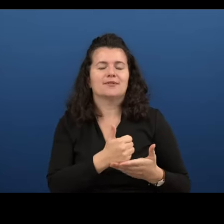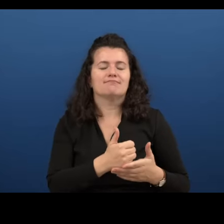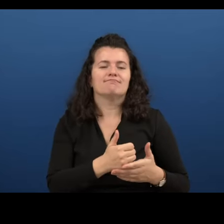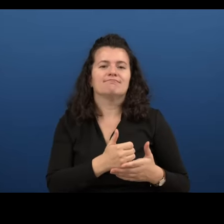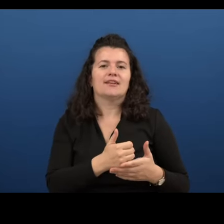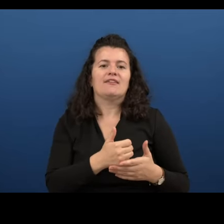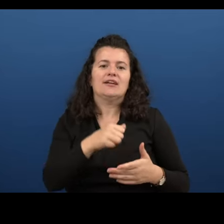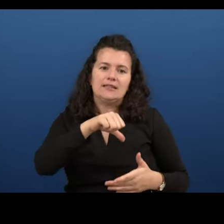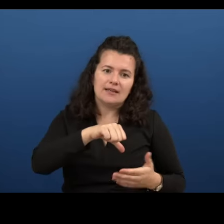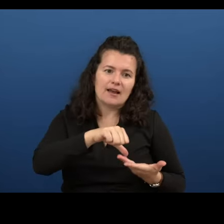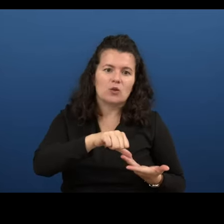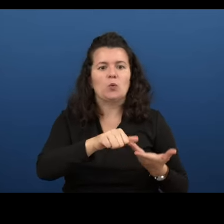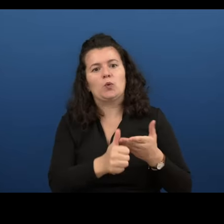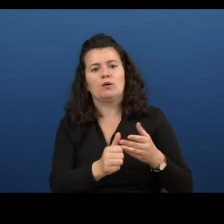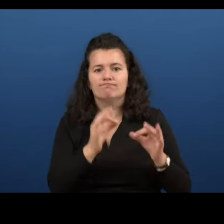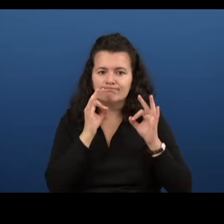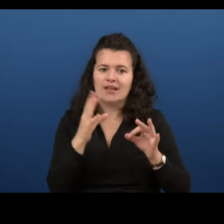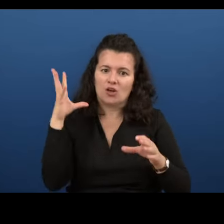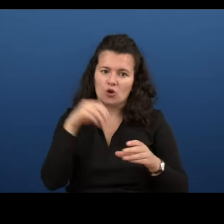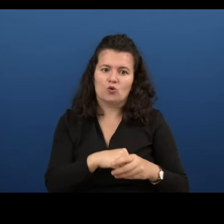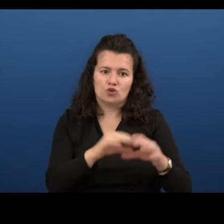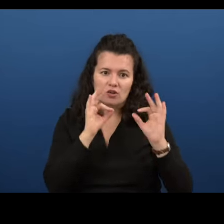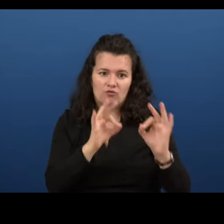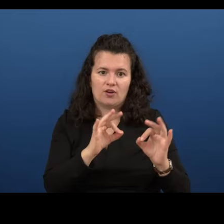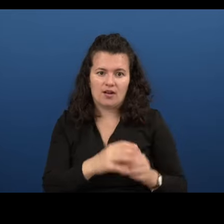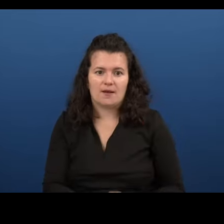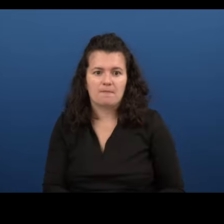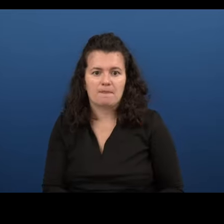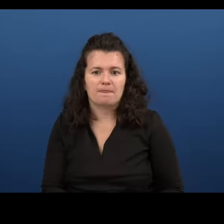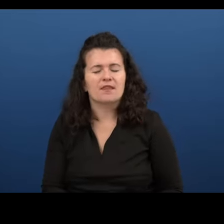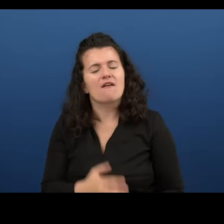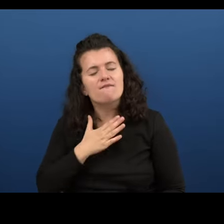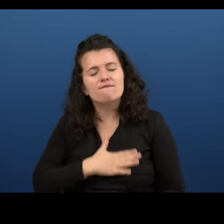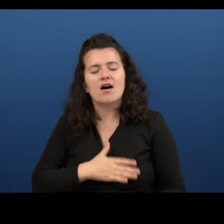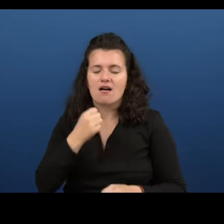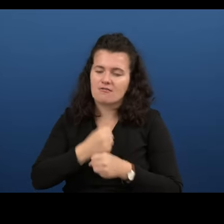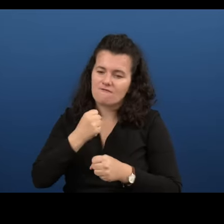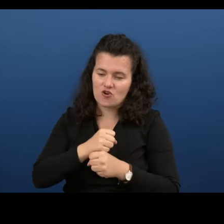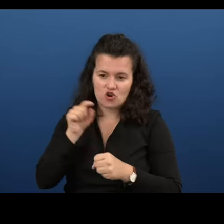12:05:23 audits to ensure that our work environments, I really set up to be more inclusive than